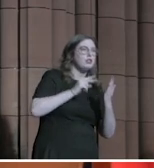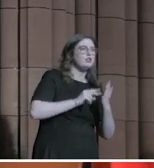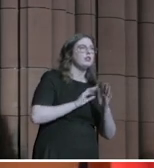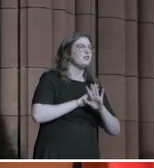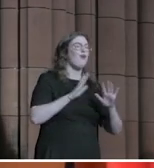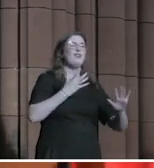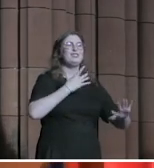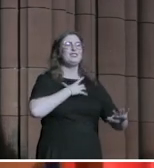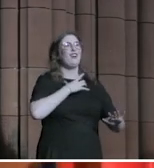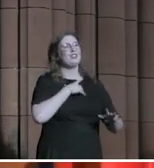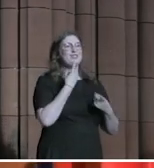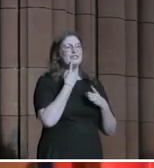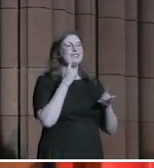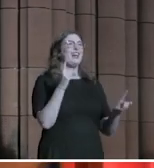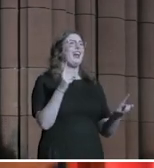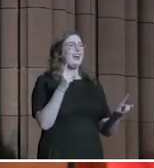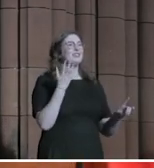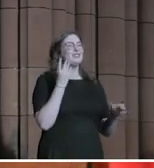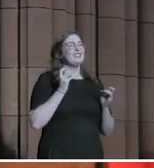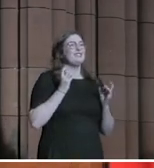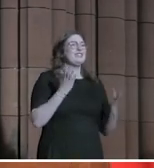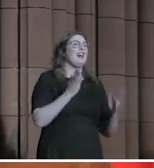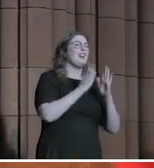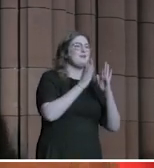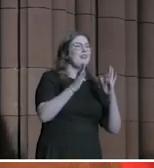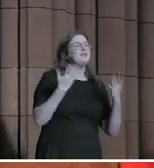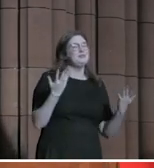from a recently retired librarian, I admit, but it has worked for me.